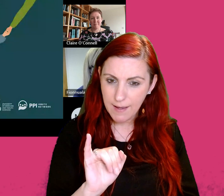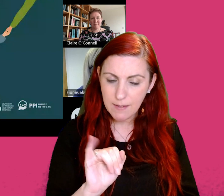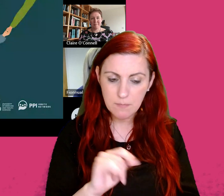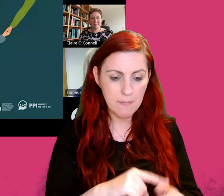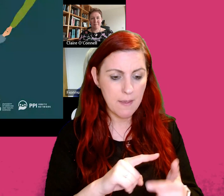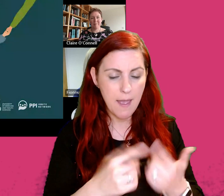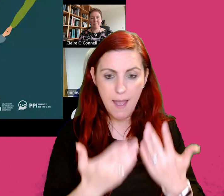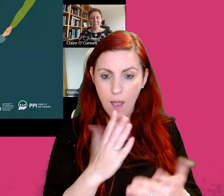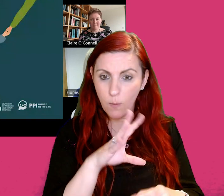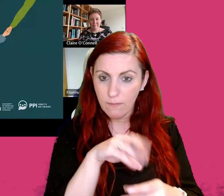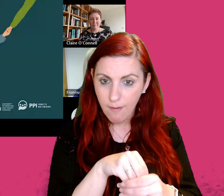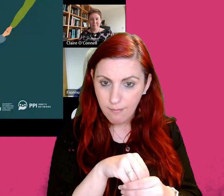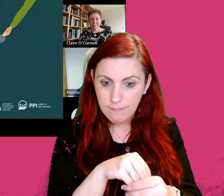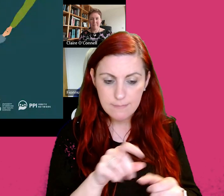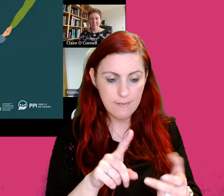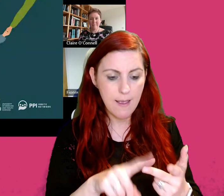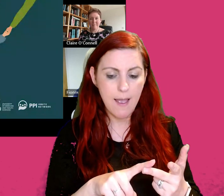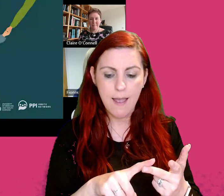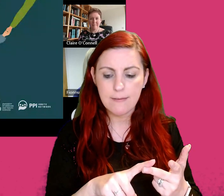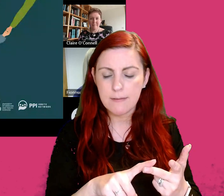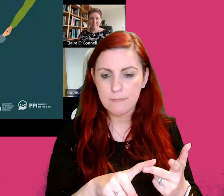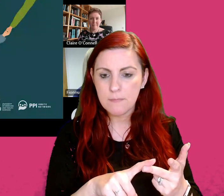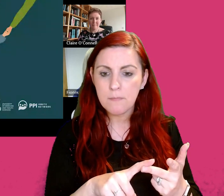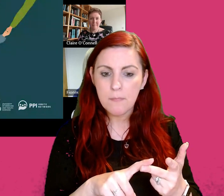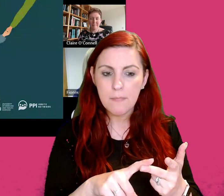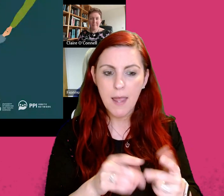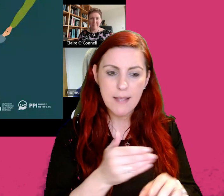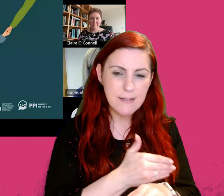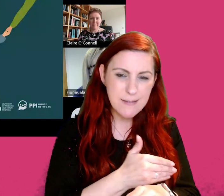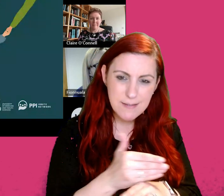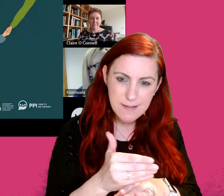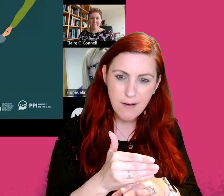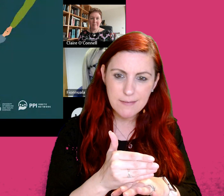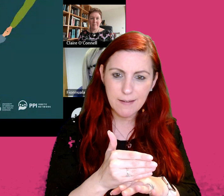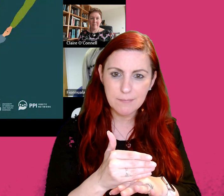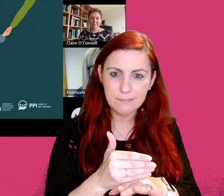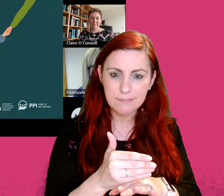get involved I'm assuming kind of a starting point for a lot of people because I know um people are